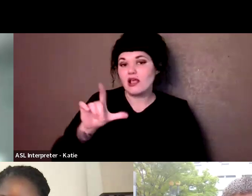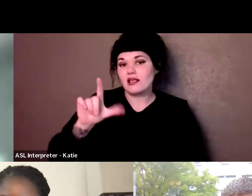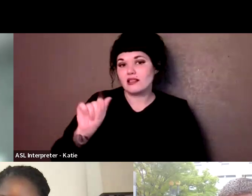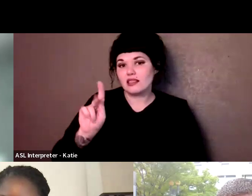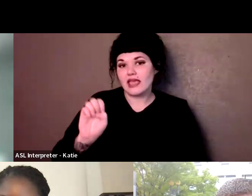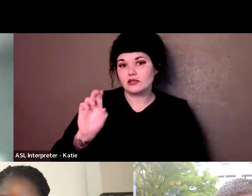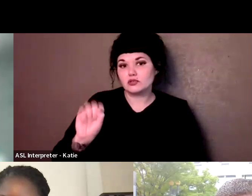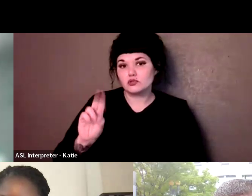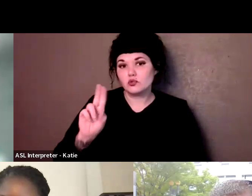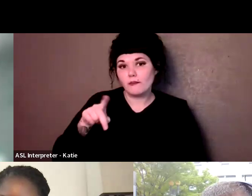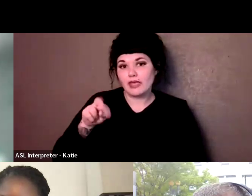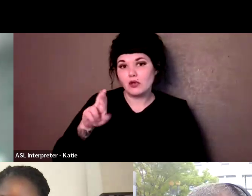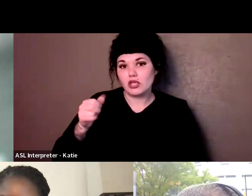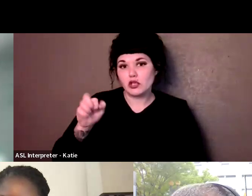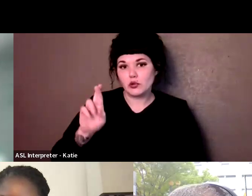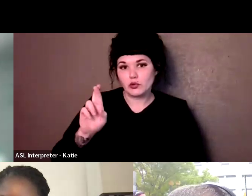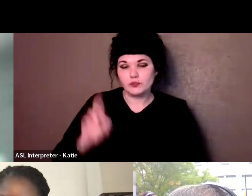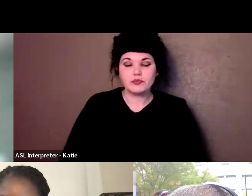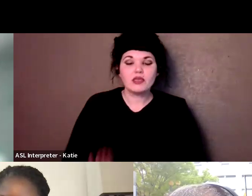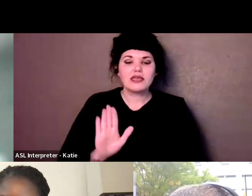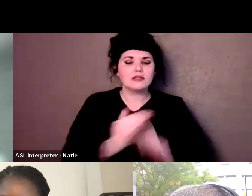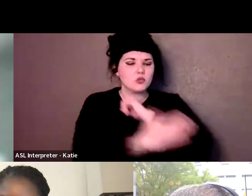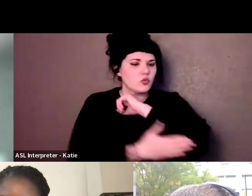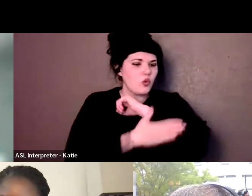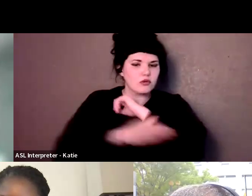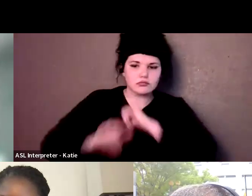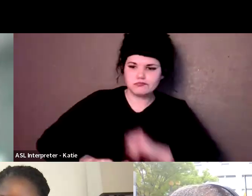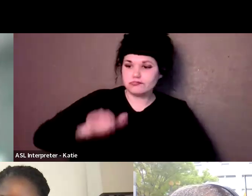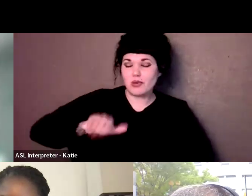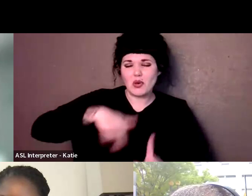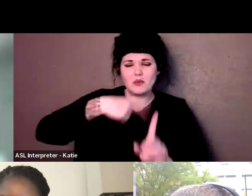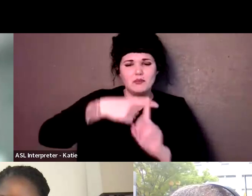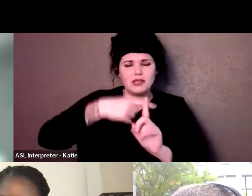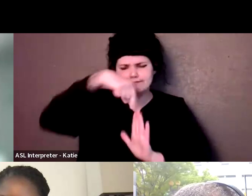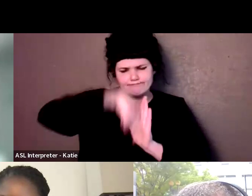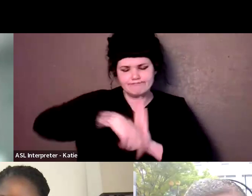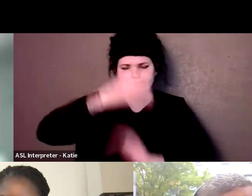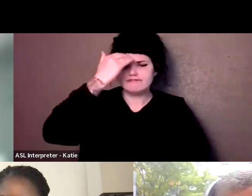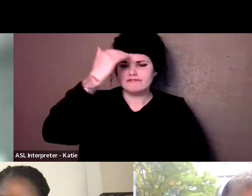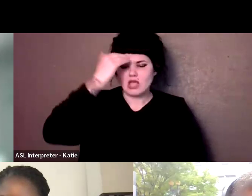rural roots combined with extensive nonprofit leadership, patient advocacy, and